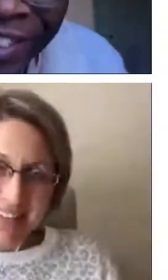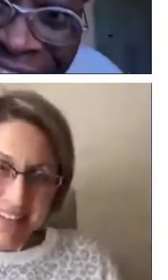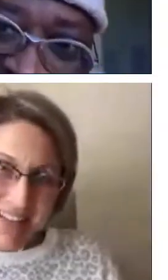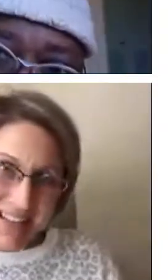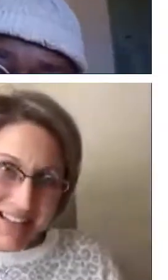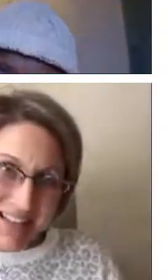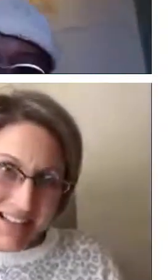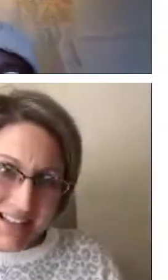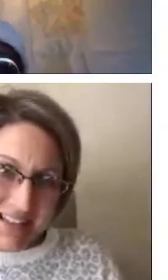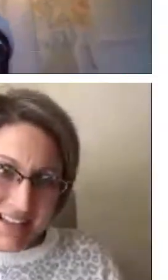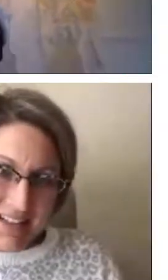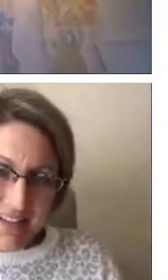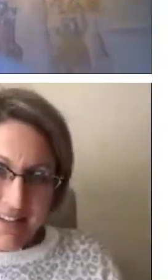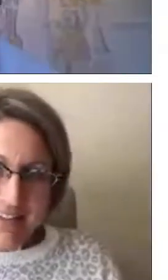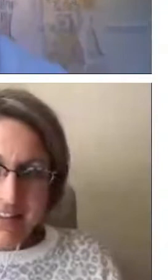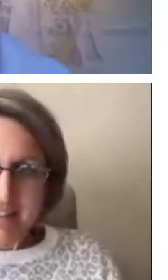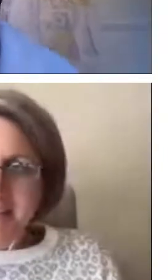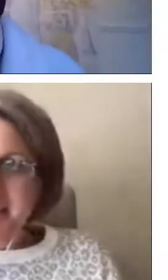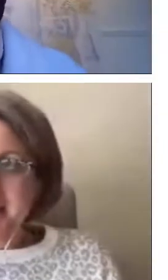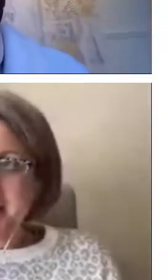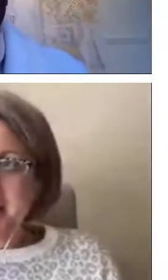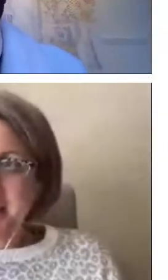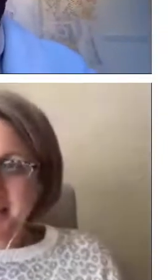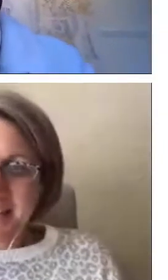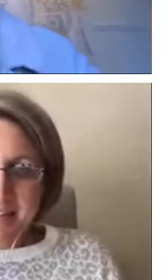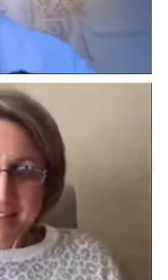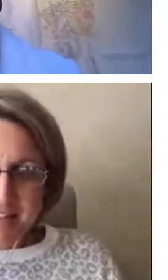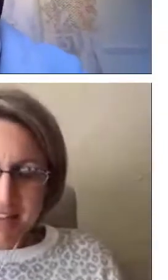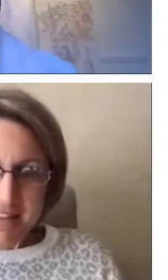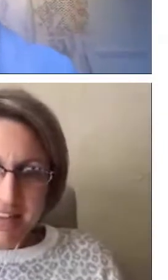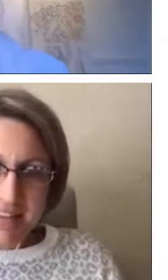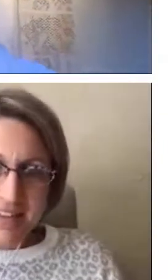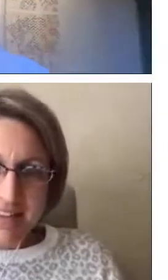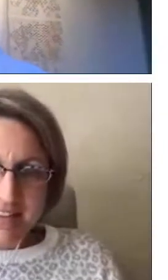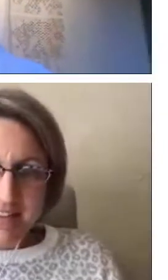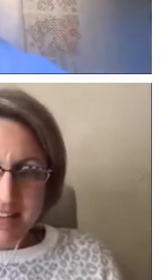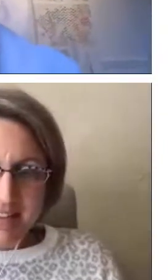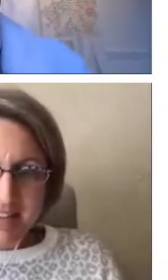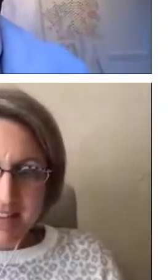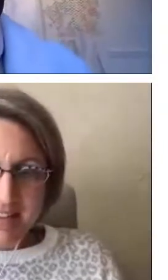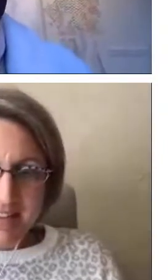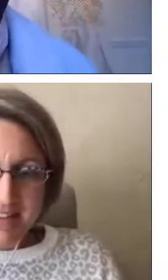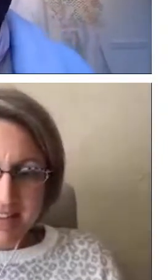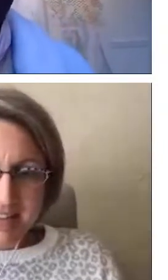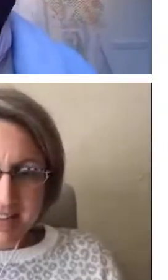Thank you for the wonderful and timely tour, leaving us time for questions.